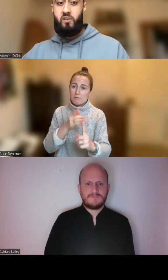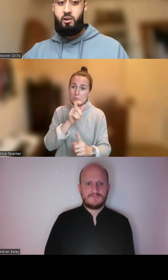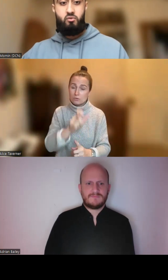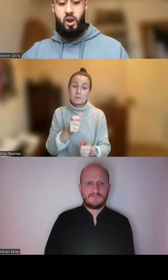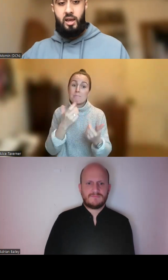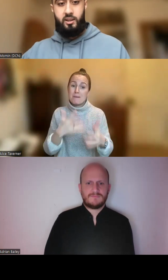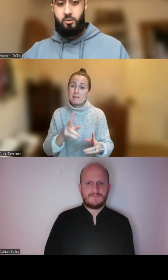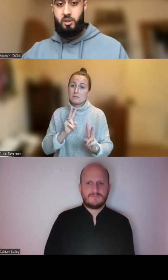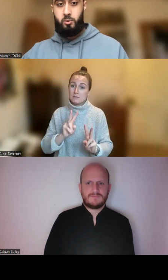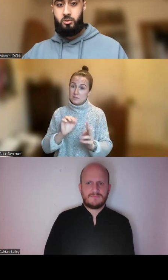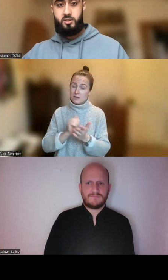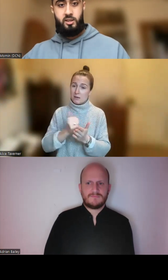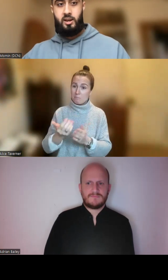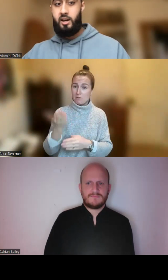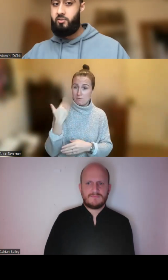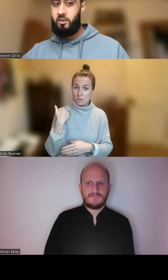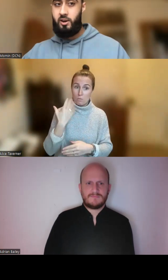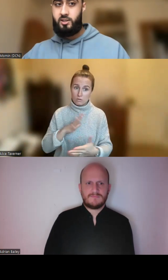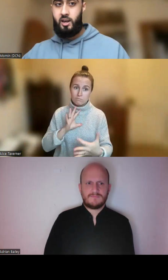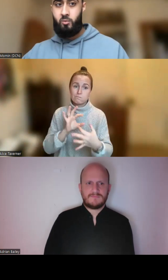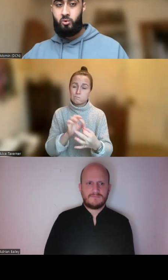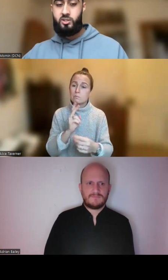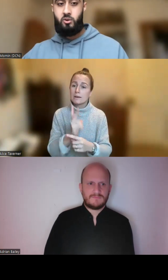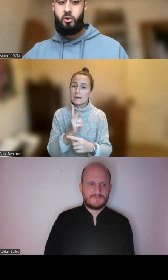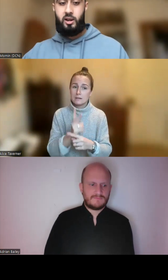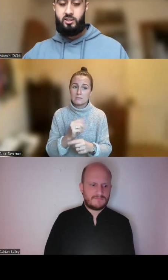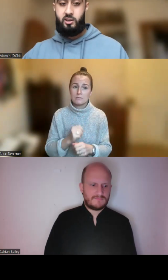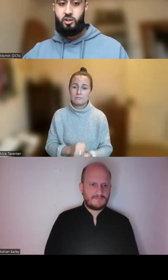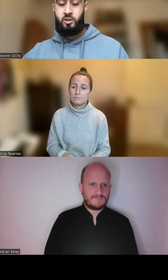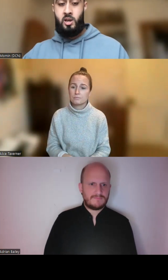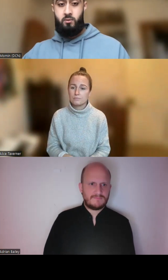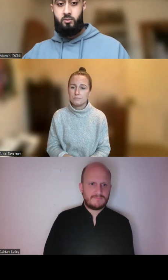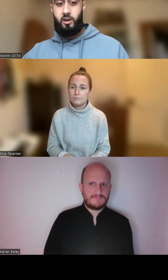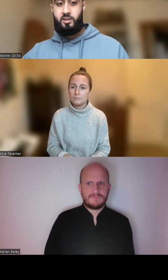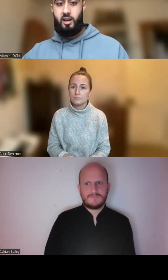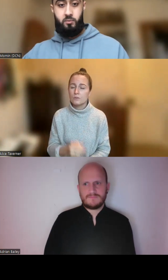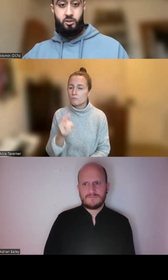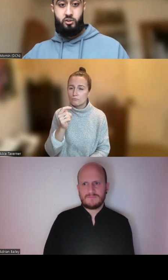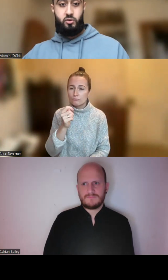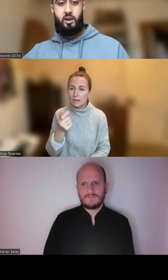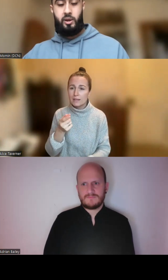Very rarely do people see an ad for the first time or see your organization for the first time and straight away